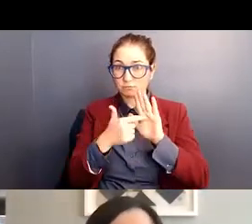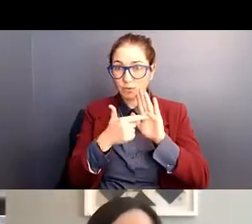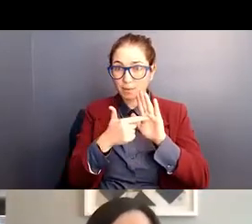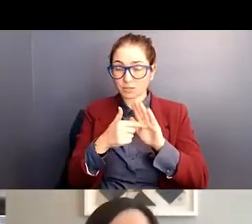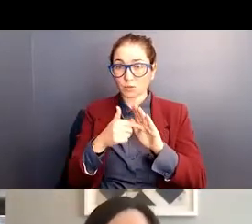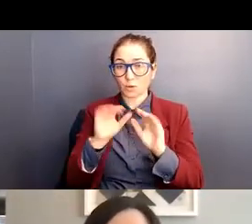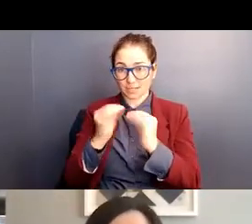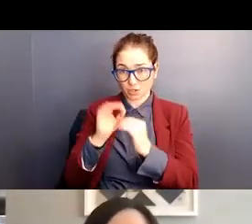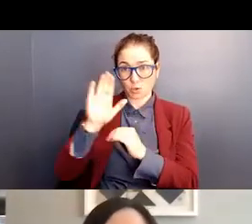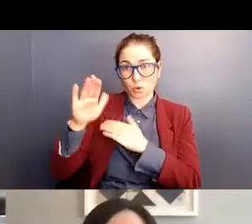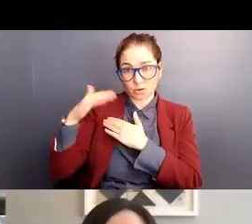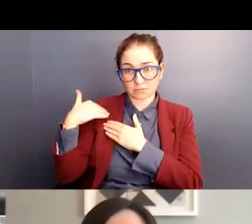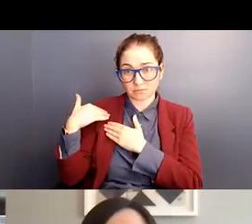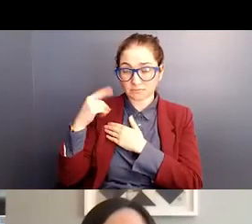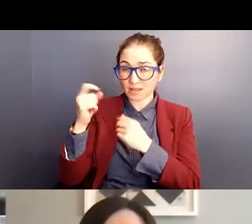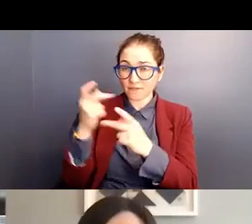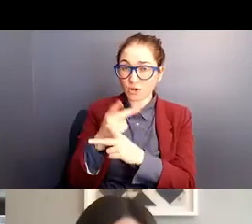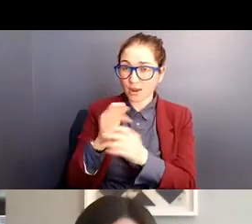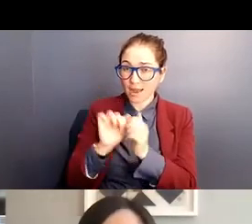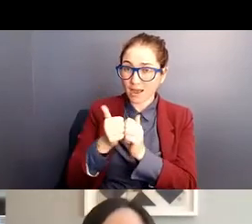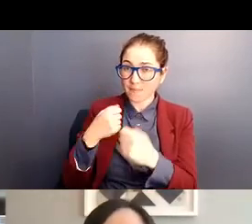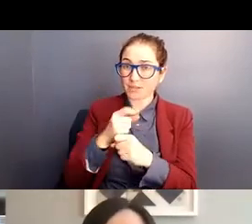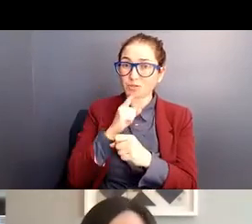to figure out ways that you can make sure that everybody can participate